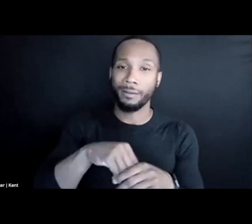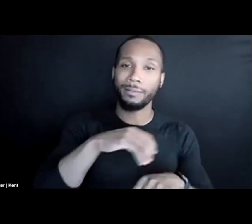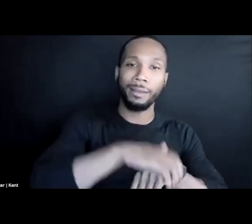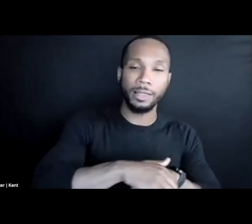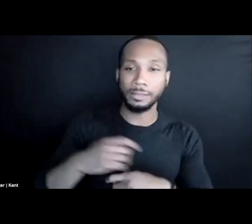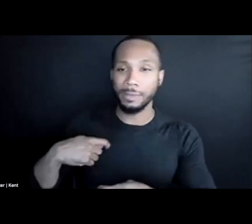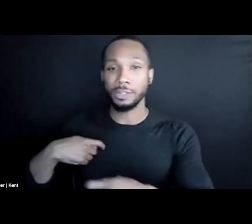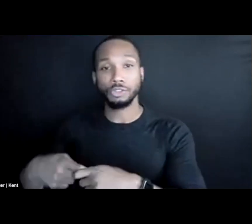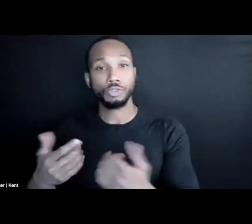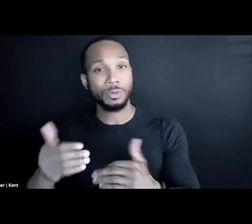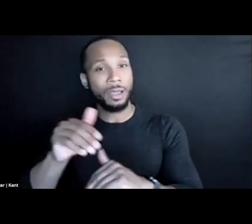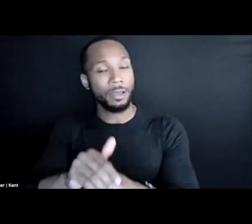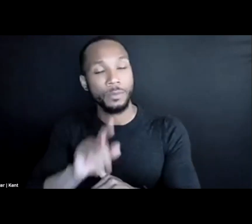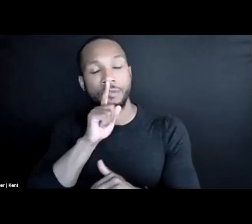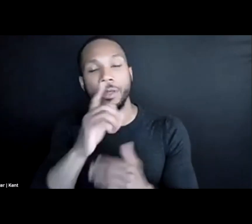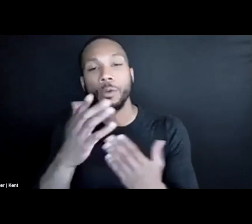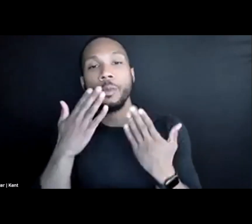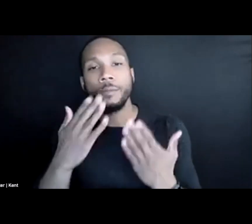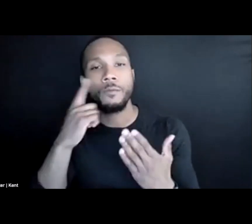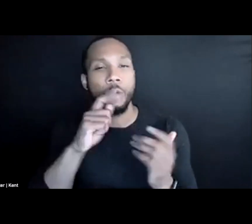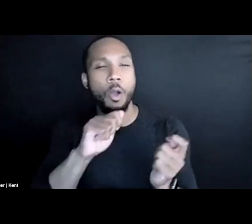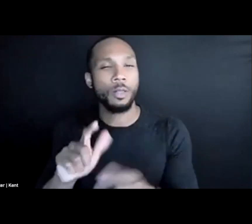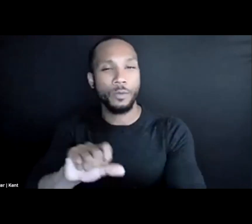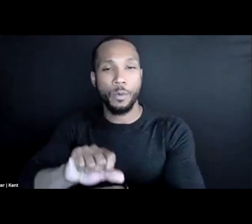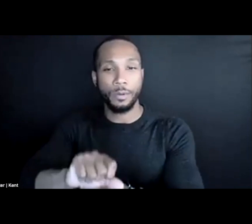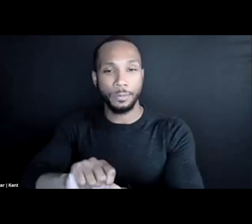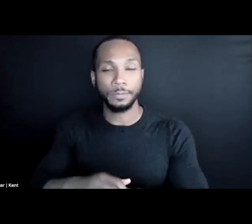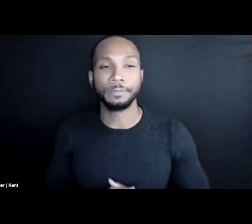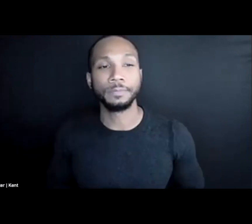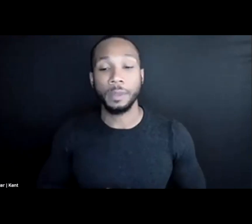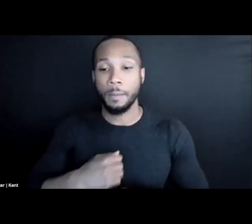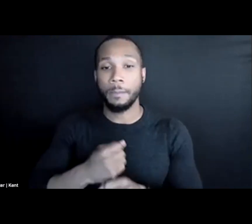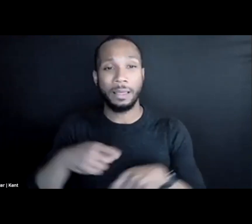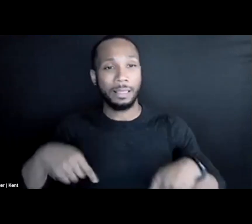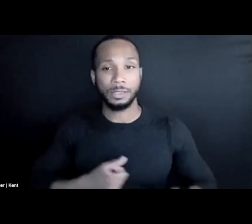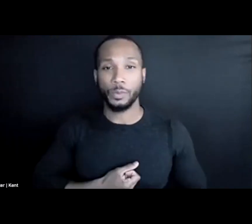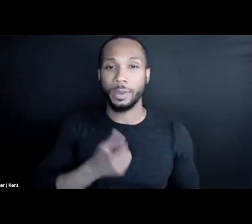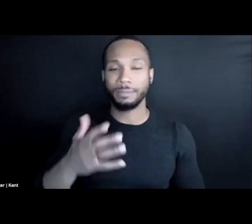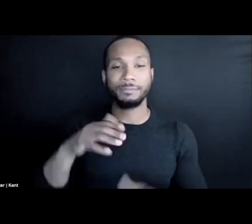We're very grateful for all of your work, making this really accessible to everyone.